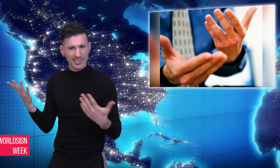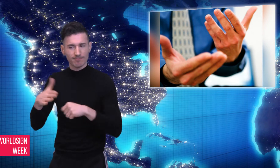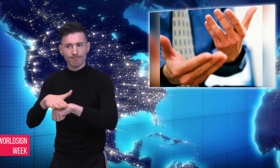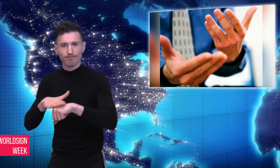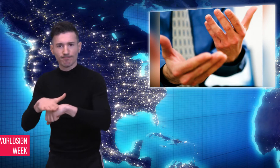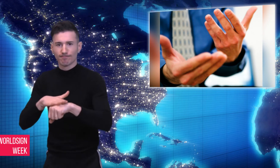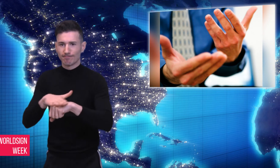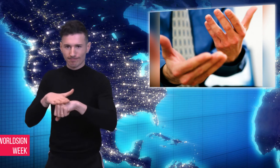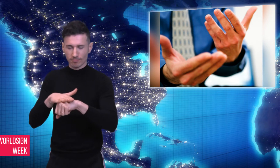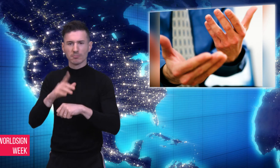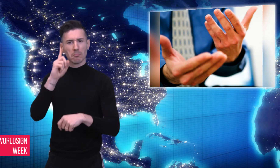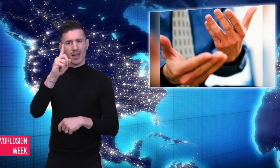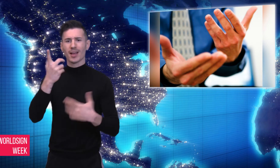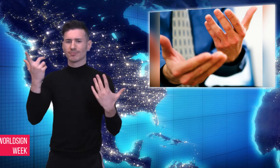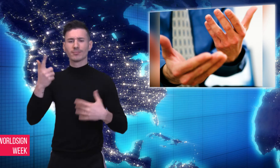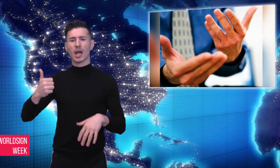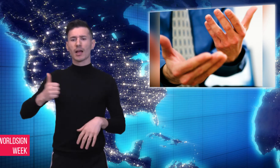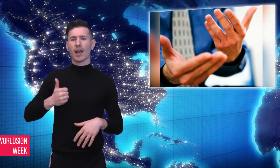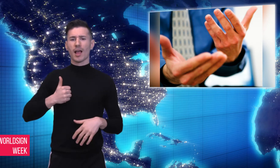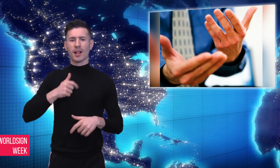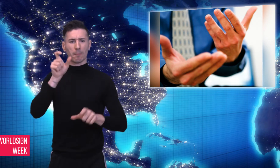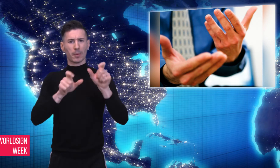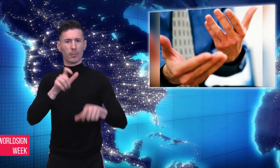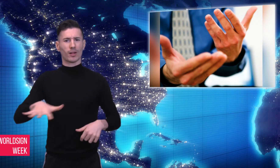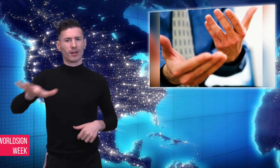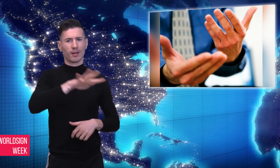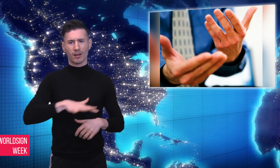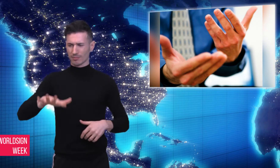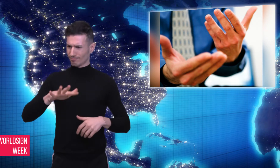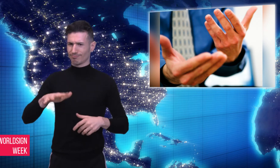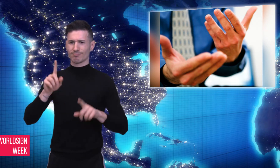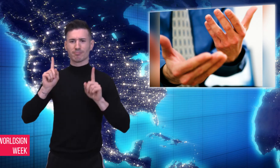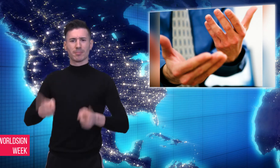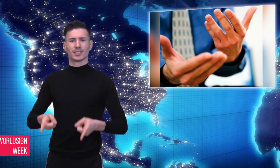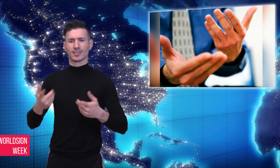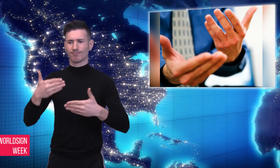the federal government and he regretted those decisions made by others. He said that the Canadian community should